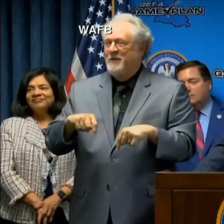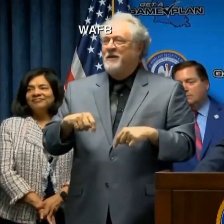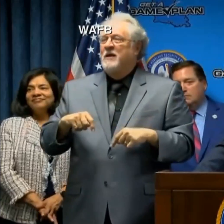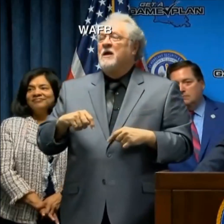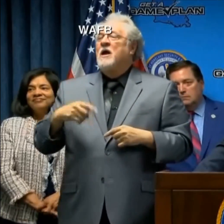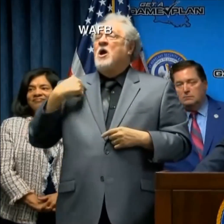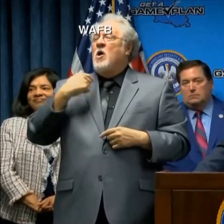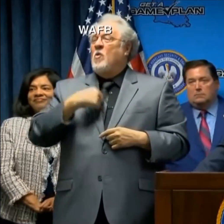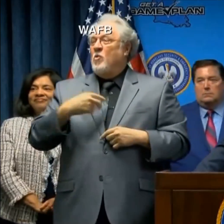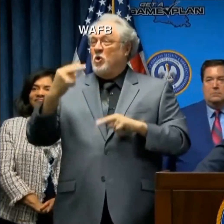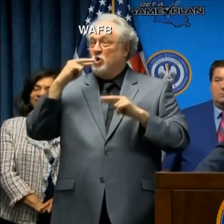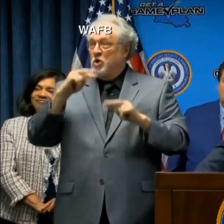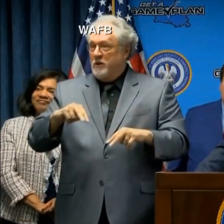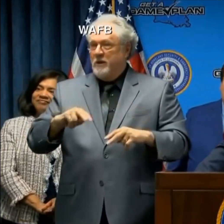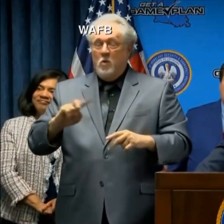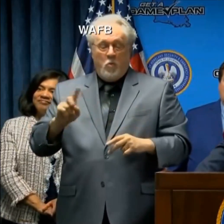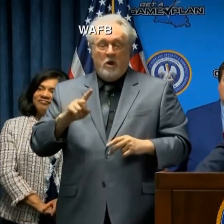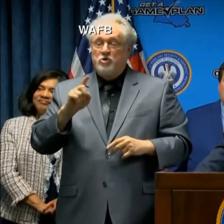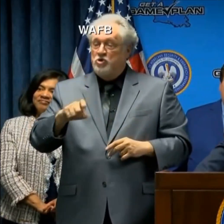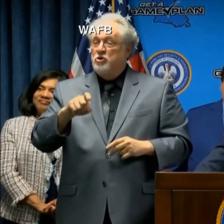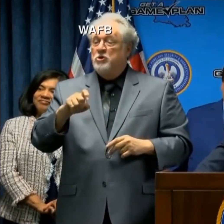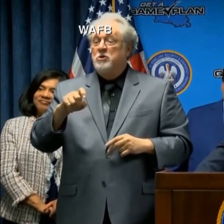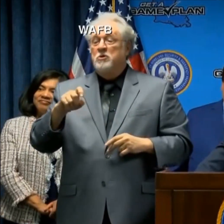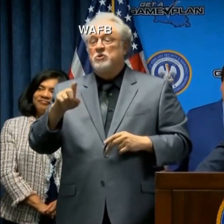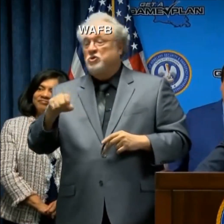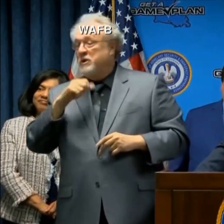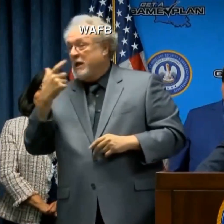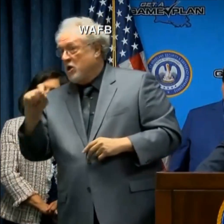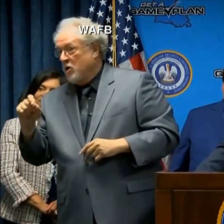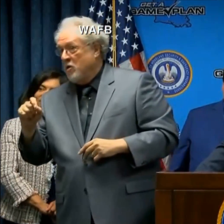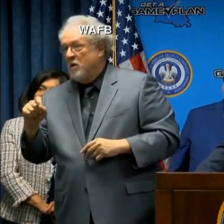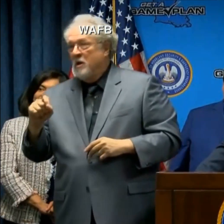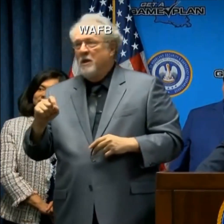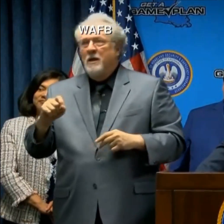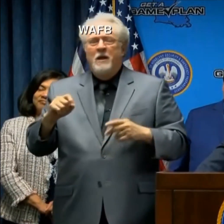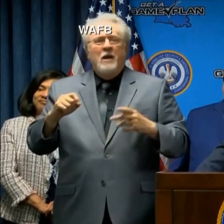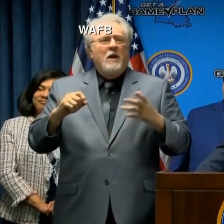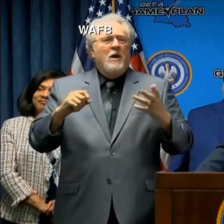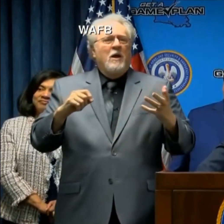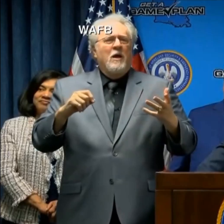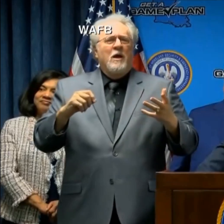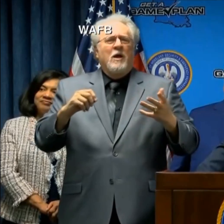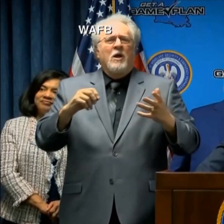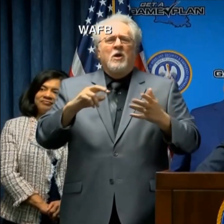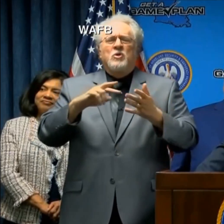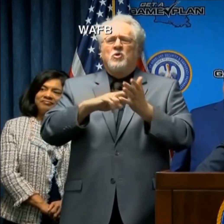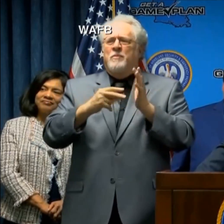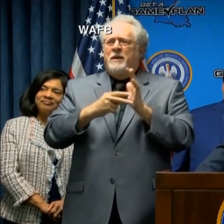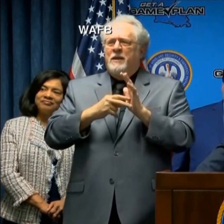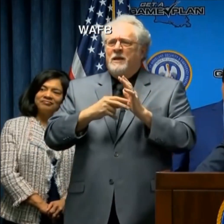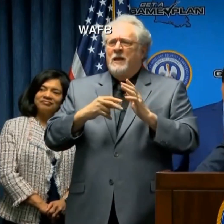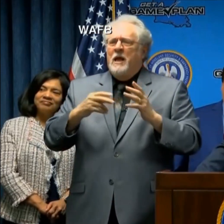at situations about where we shouldn't shoot me doing things is it more the demographic of people who are gonna be out there or is the quantity of people